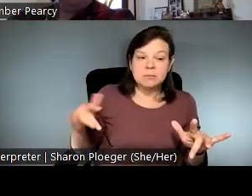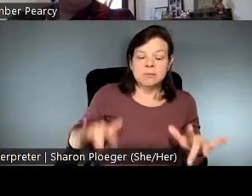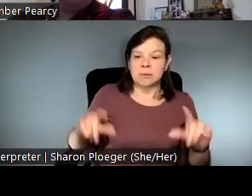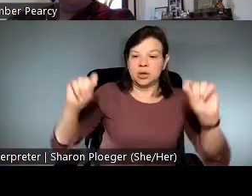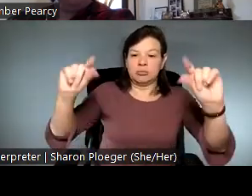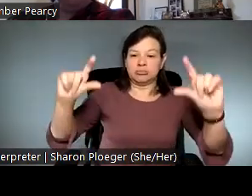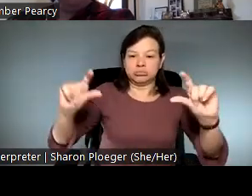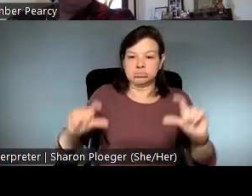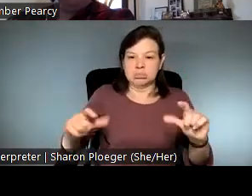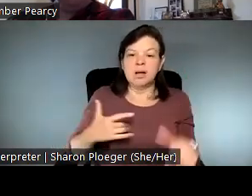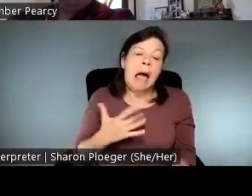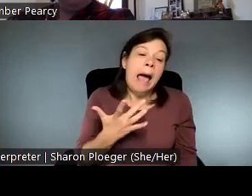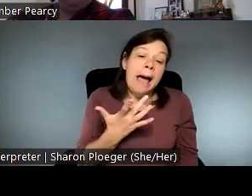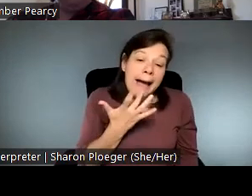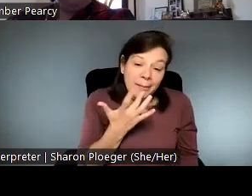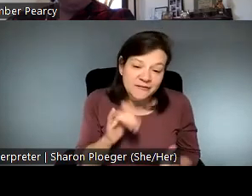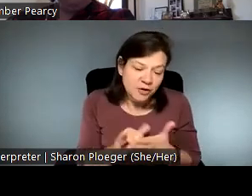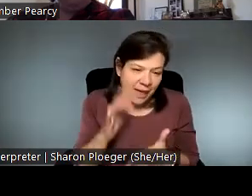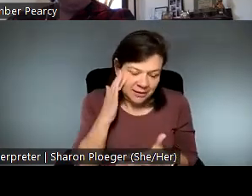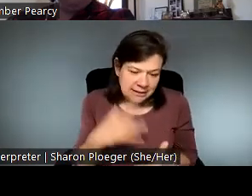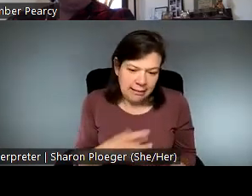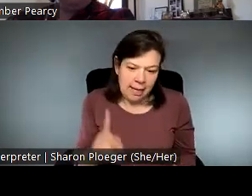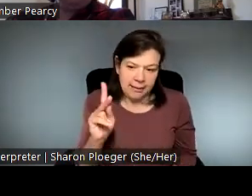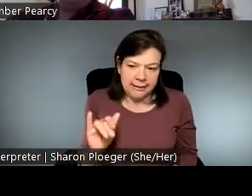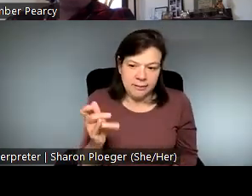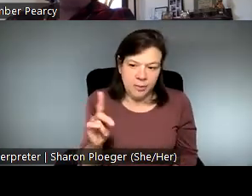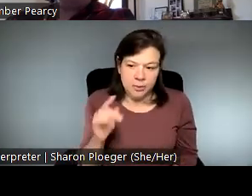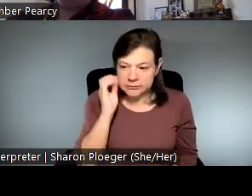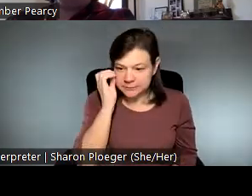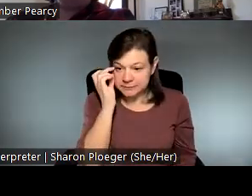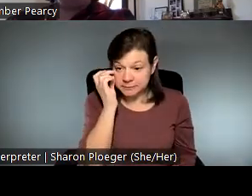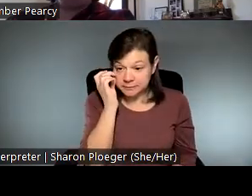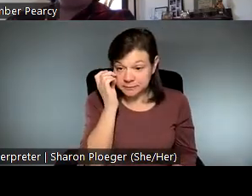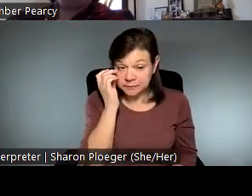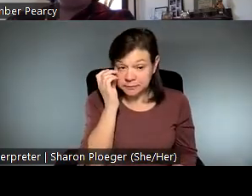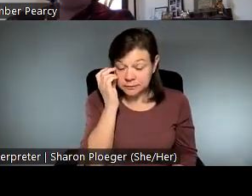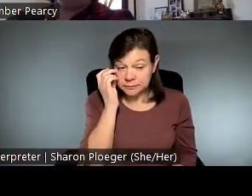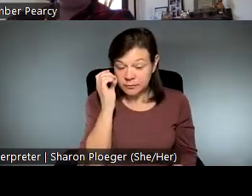I just prefer to do that because I find keyboards faster. So now I have the first two lines highlighted.